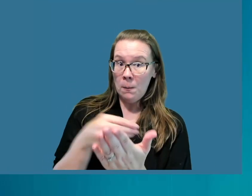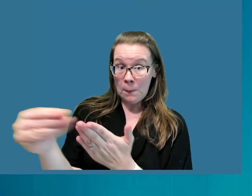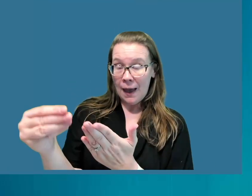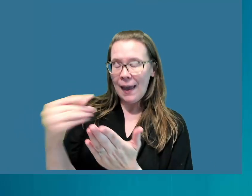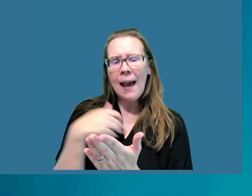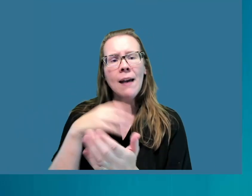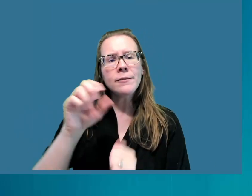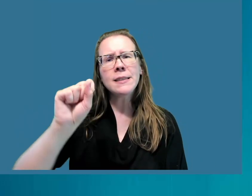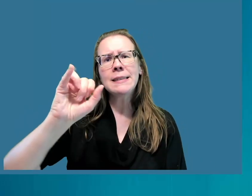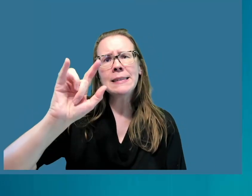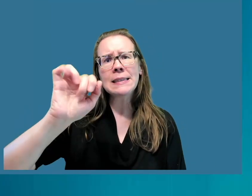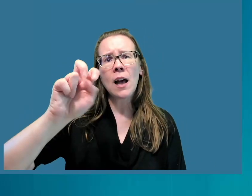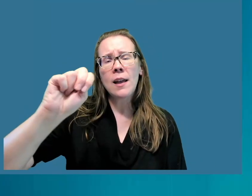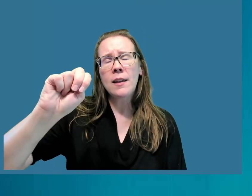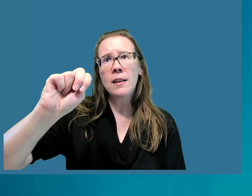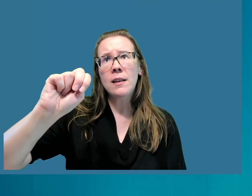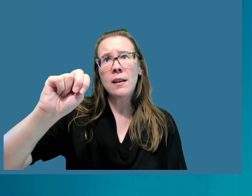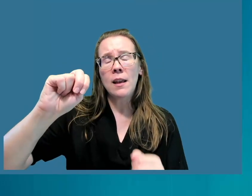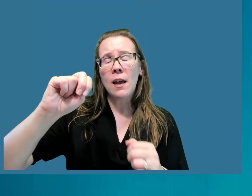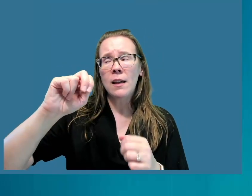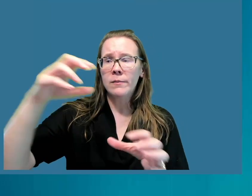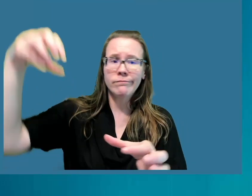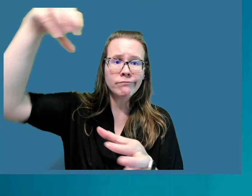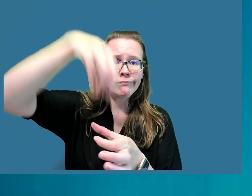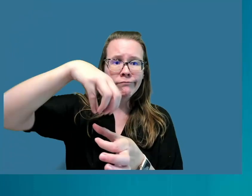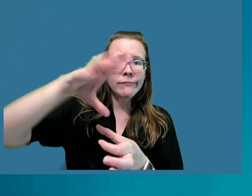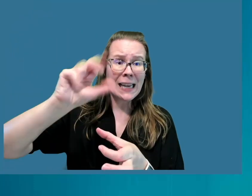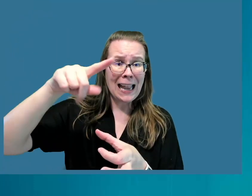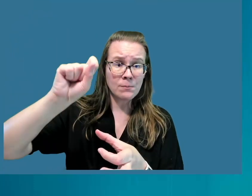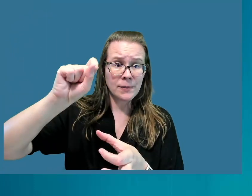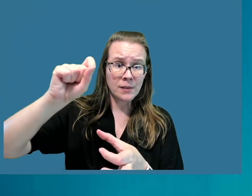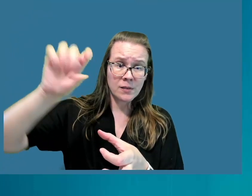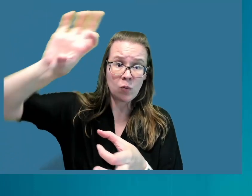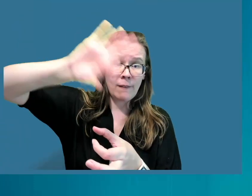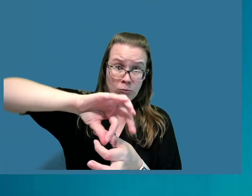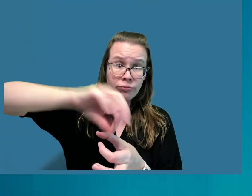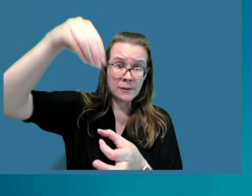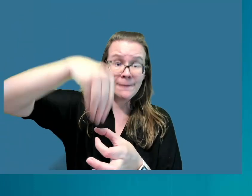thick and then like taper down into a thin stream that will go in the bottle easily.